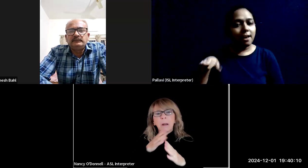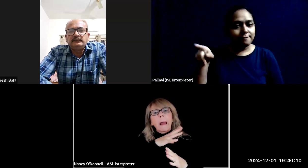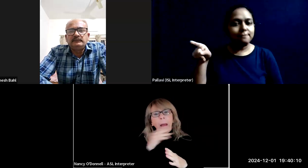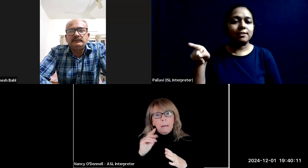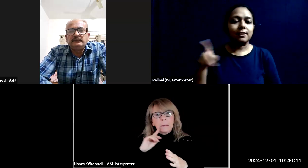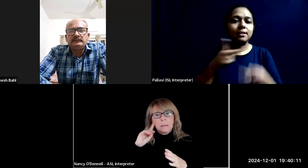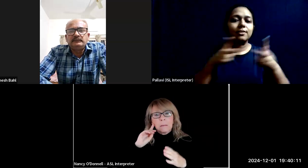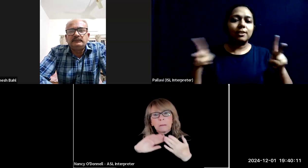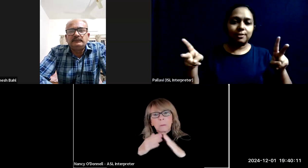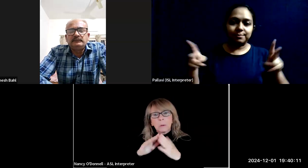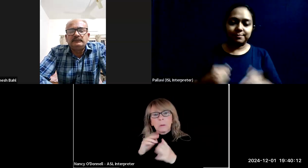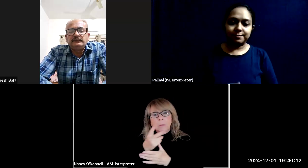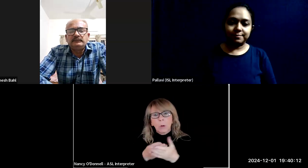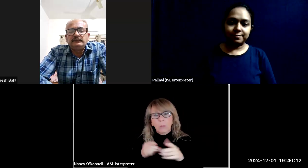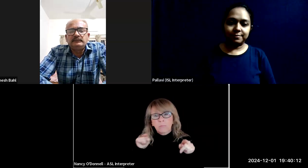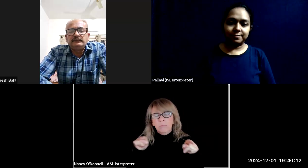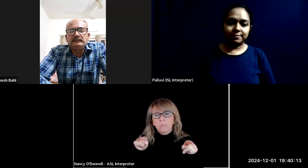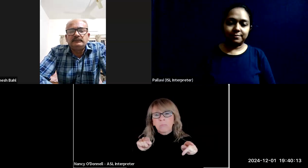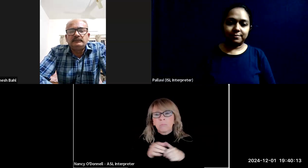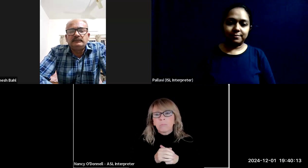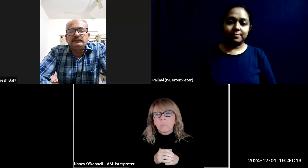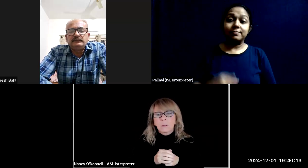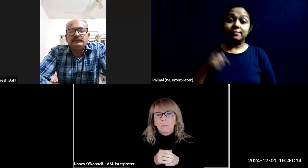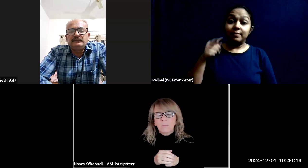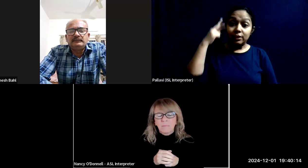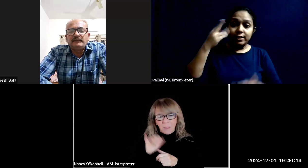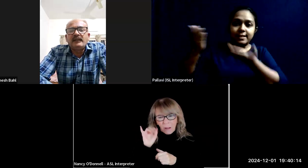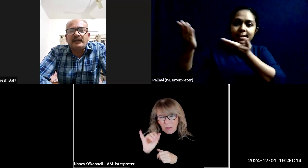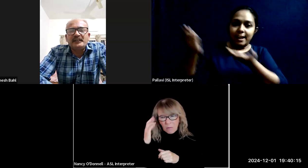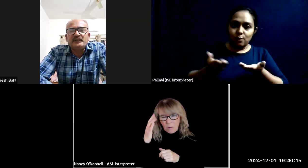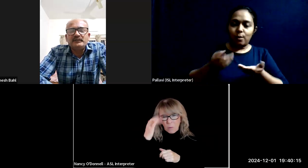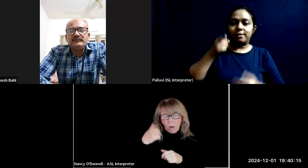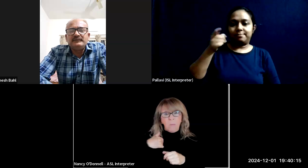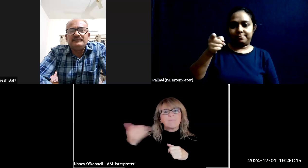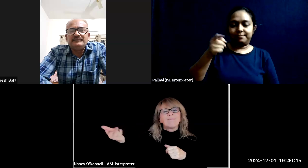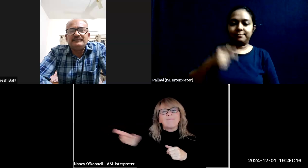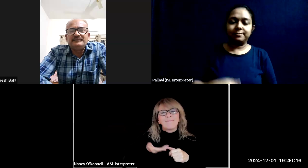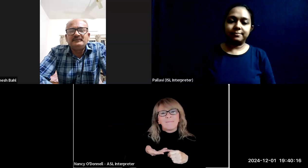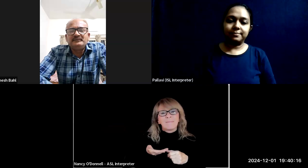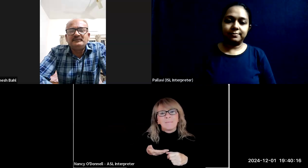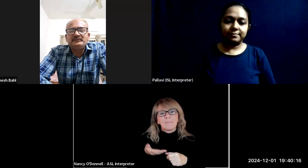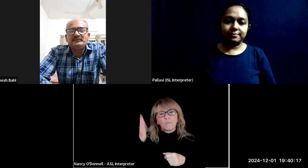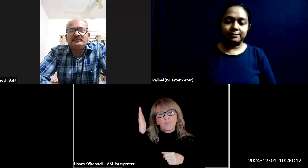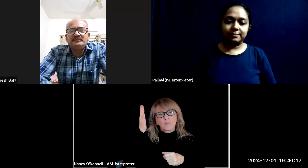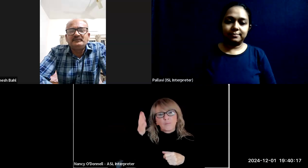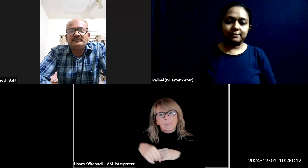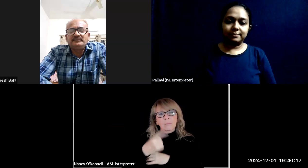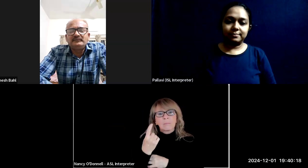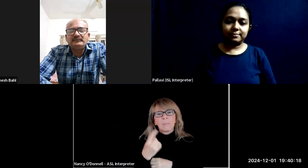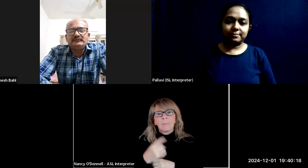And this is the reason why I invited them.